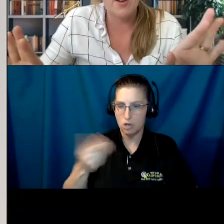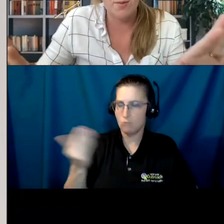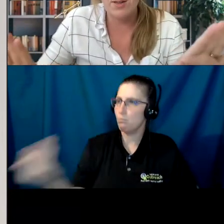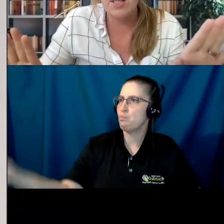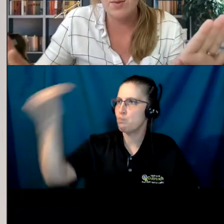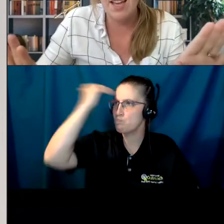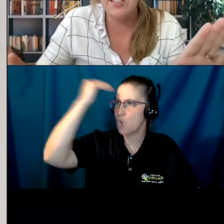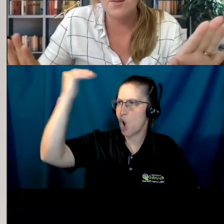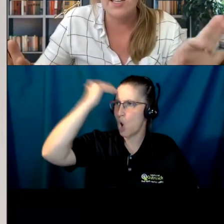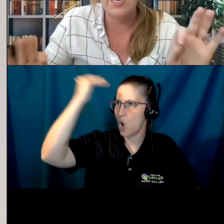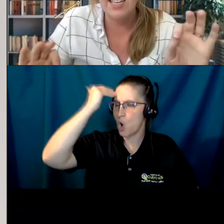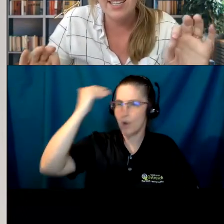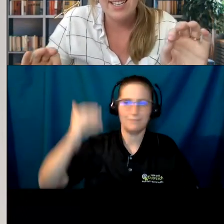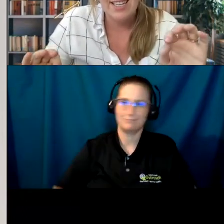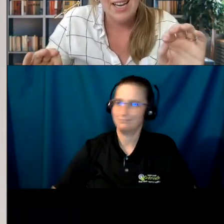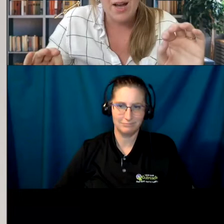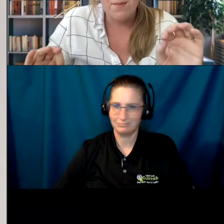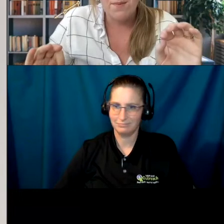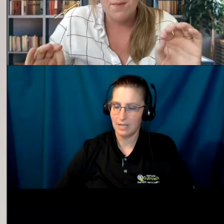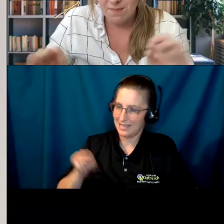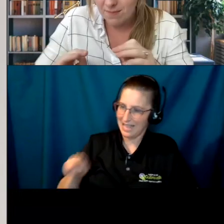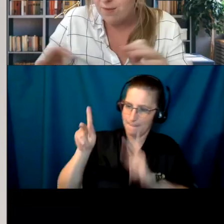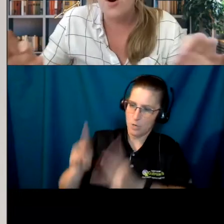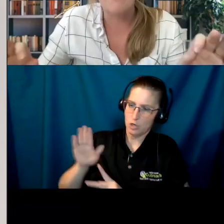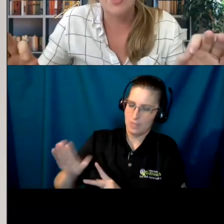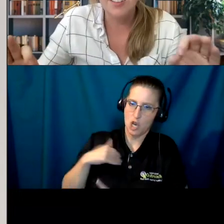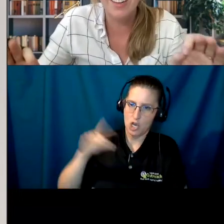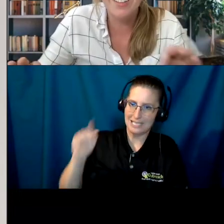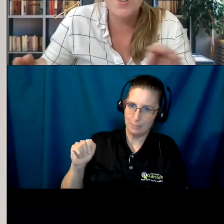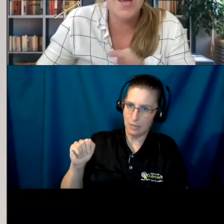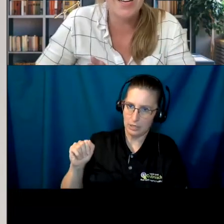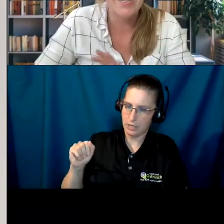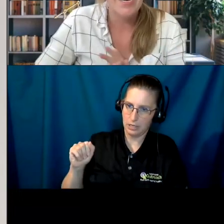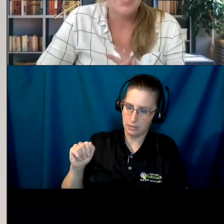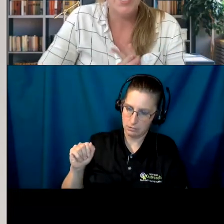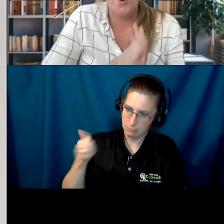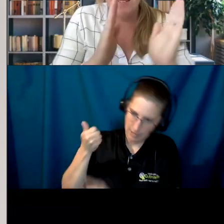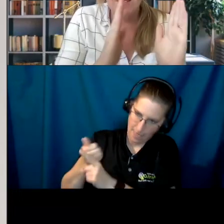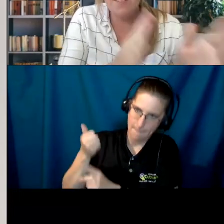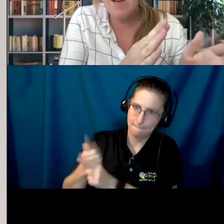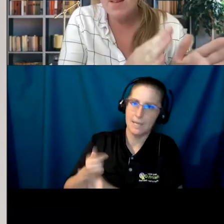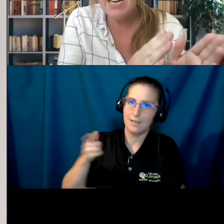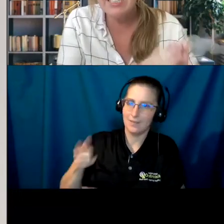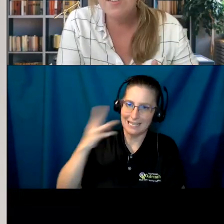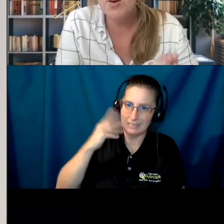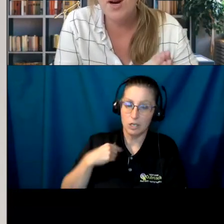a person with that disability. Forever. You had, you know, a five minute activity wearing